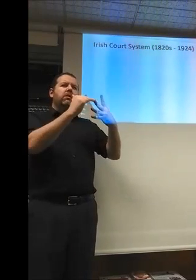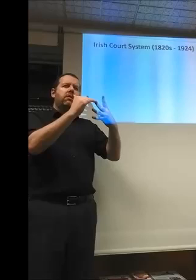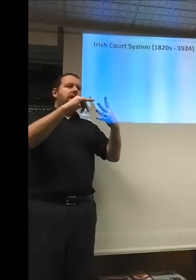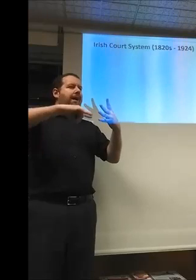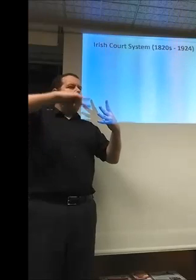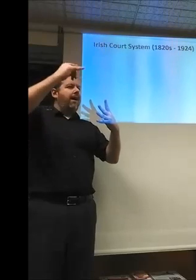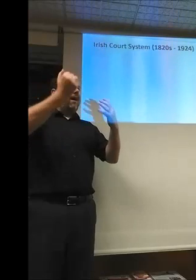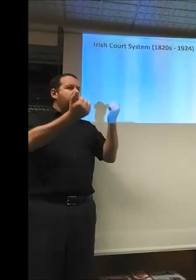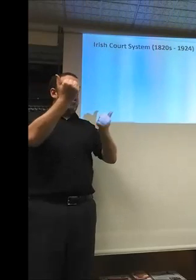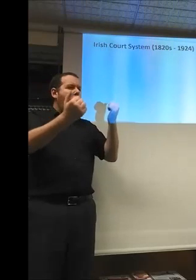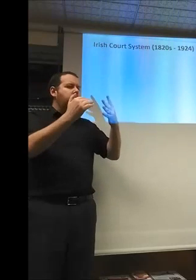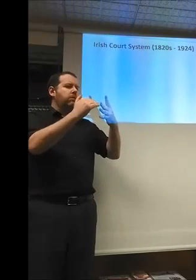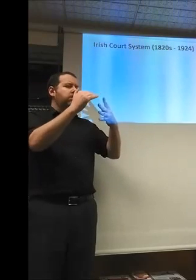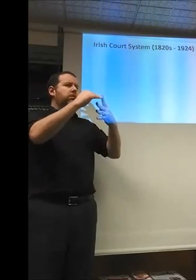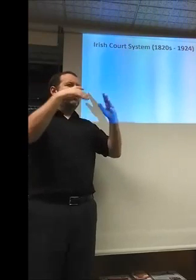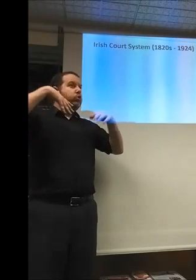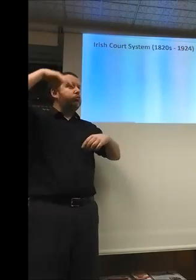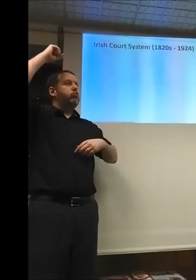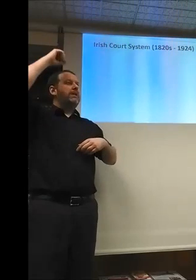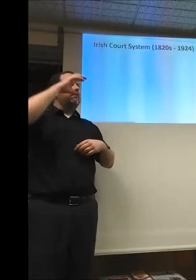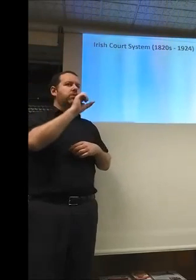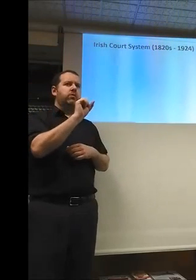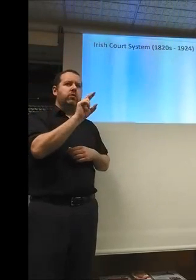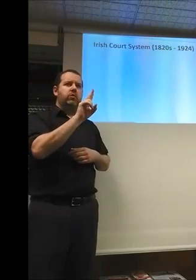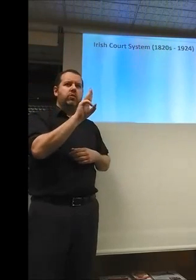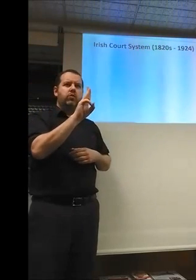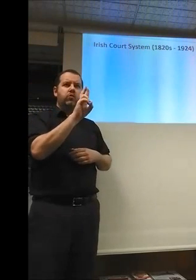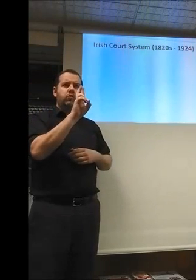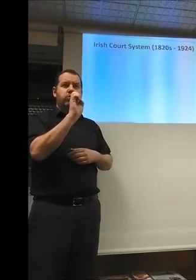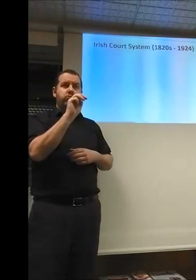second highest would be the circuit court and then the highest would be the high court